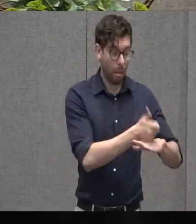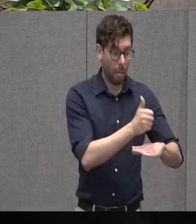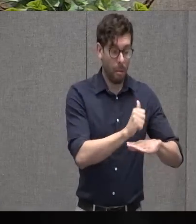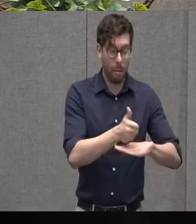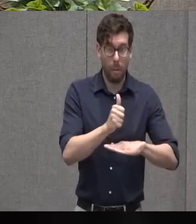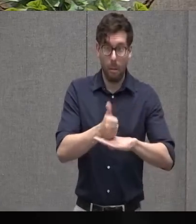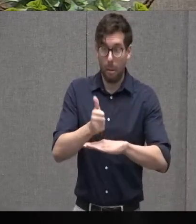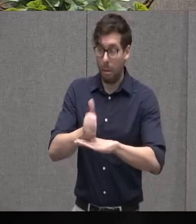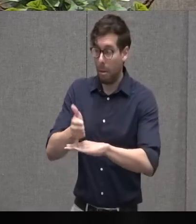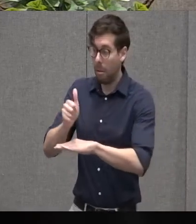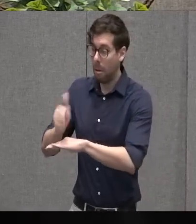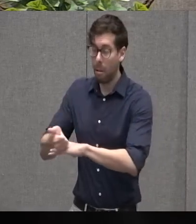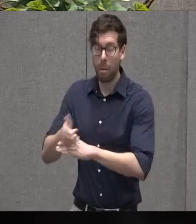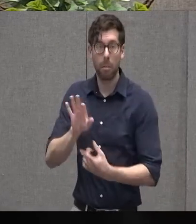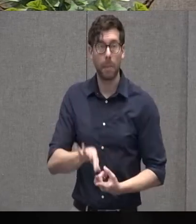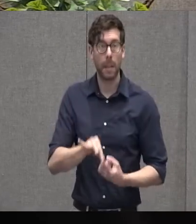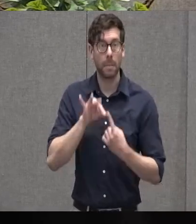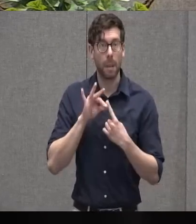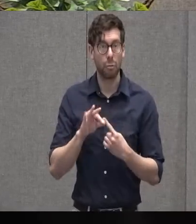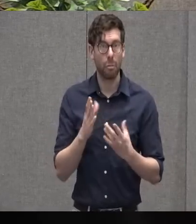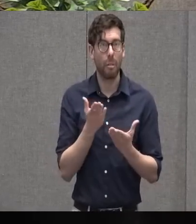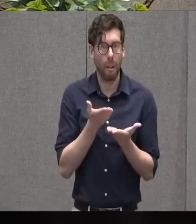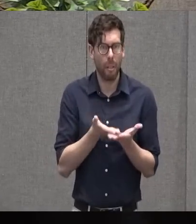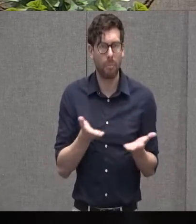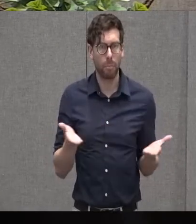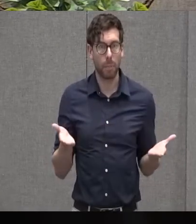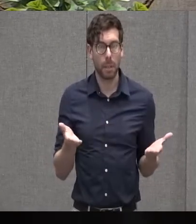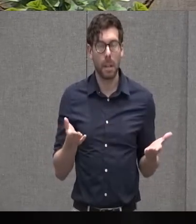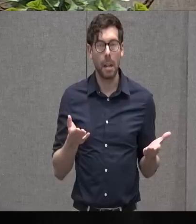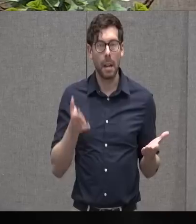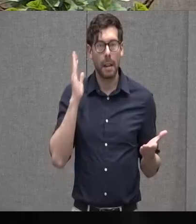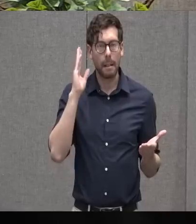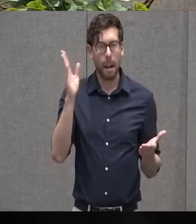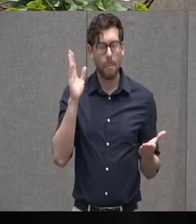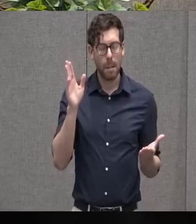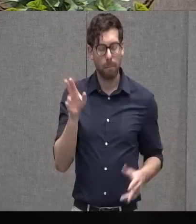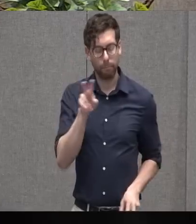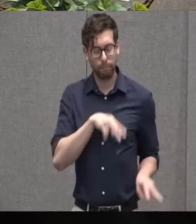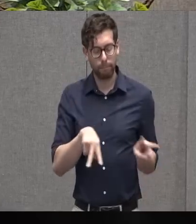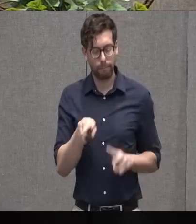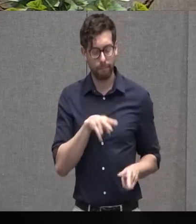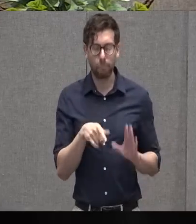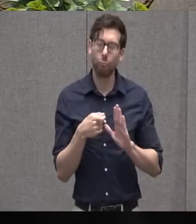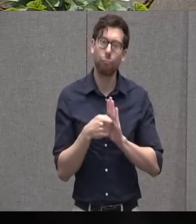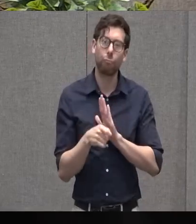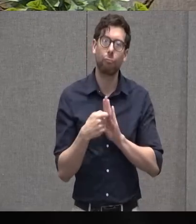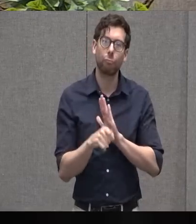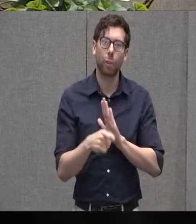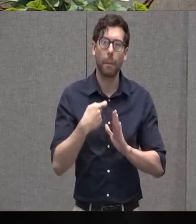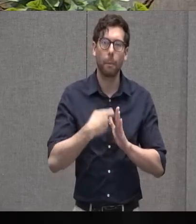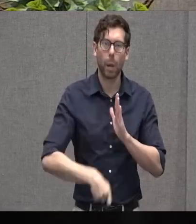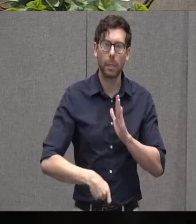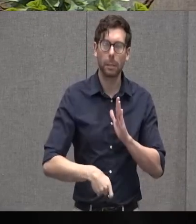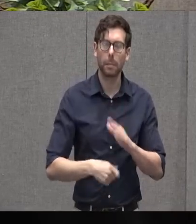and I'm gonna begin writing price tags. So when I write my price tag,